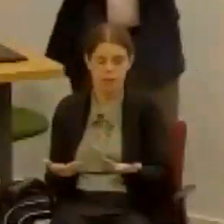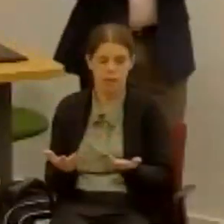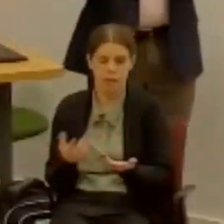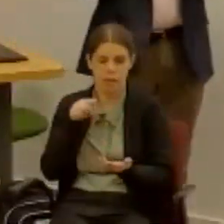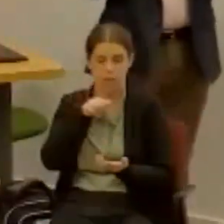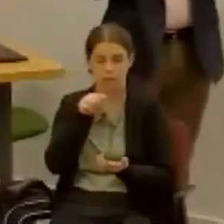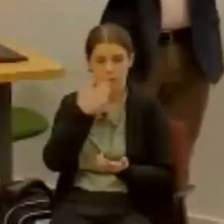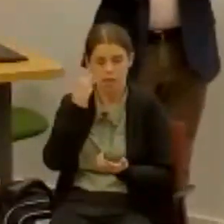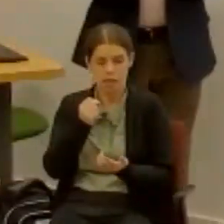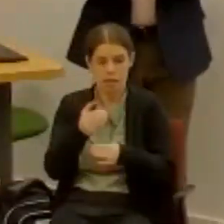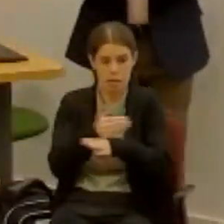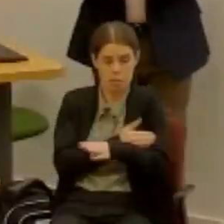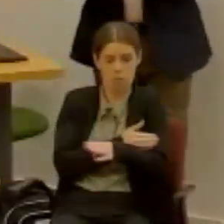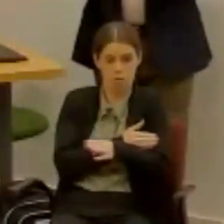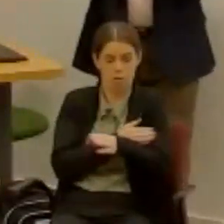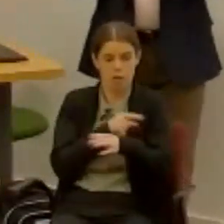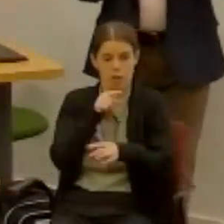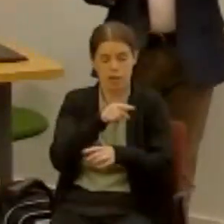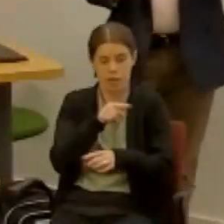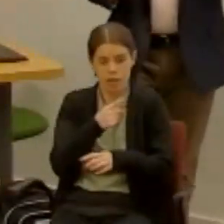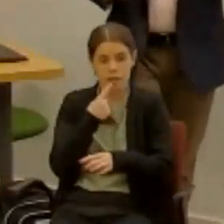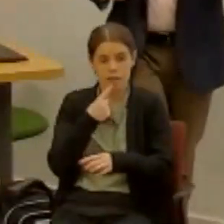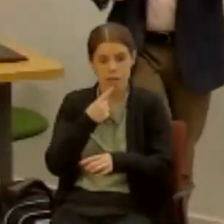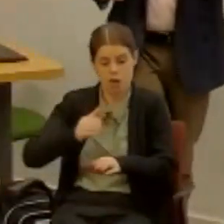that private prevention. Rugby is a standout sport.